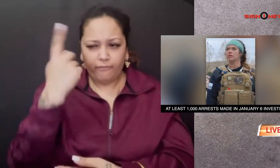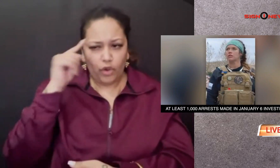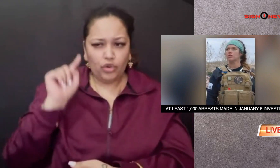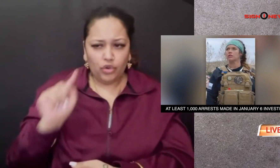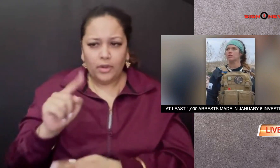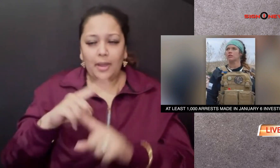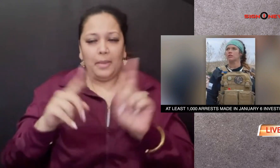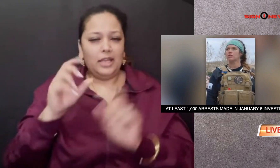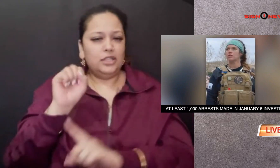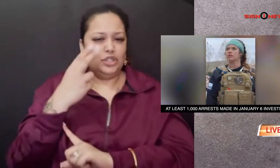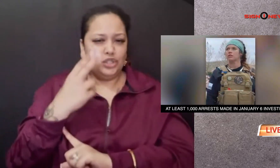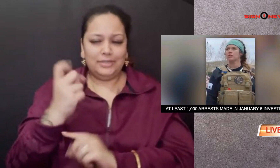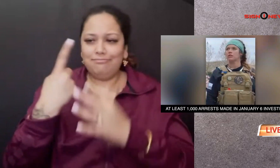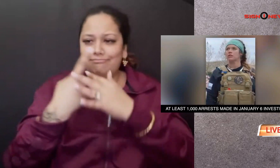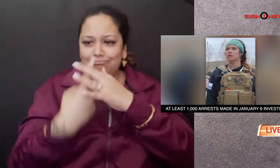but she disappeared before her trial.